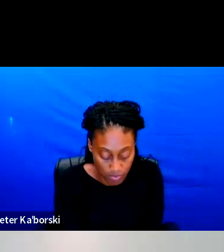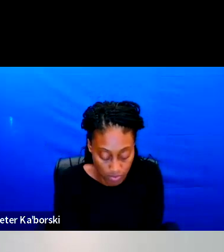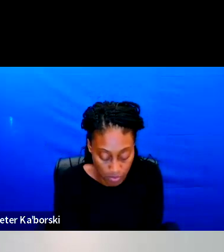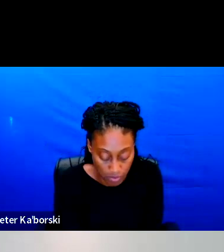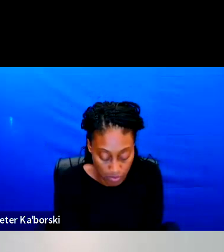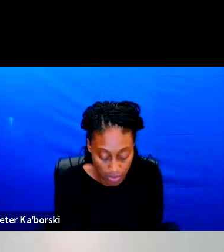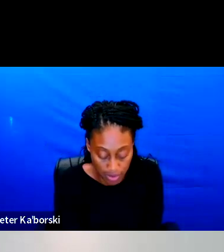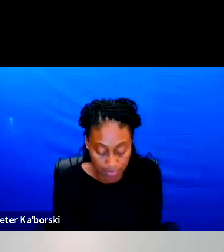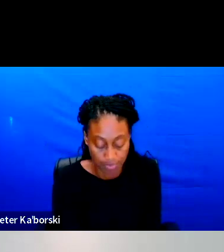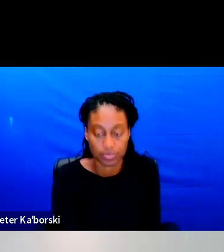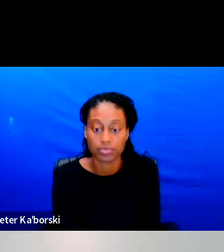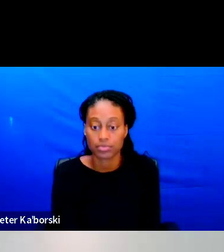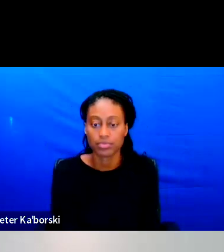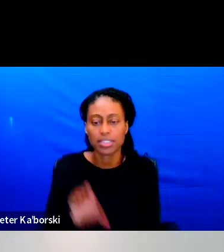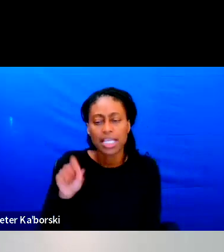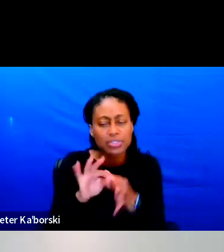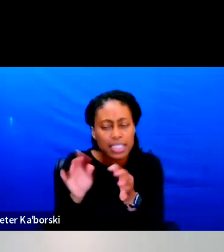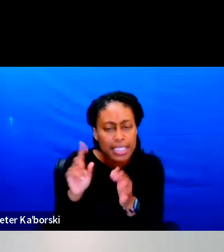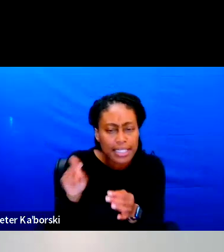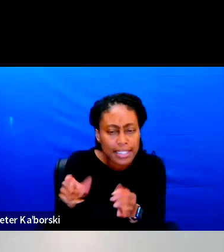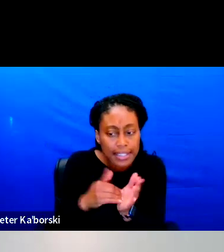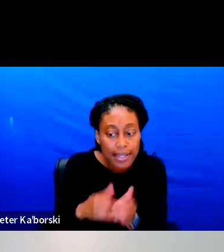Kyle Kleist: be perfect. Selina Butcher: Question. Kyle Kleist: I was just saying